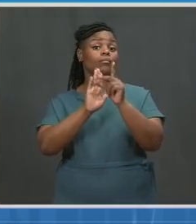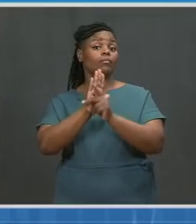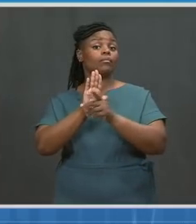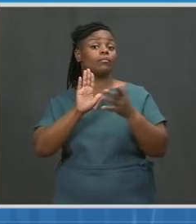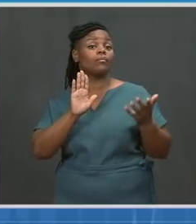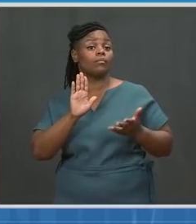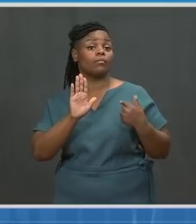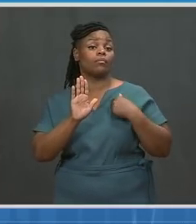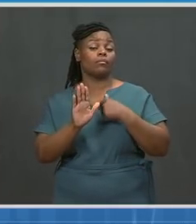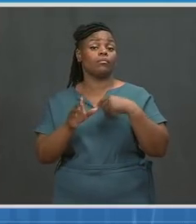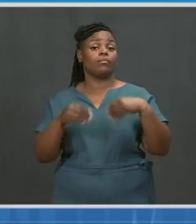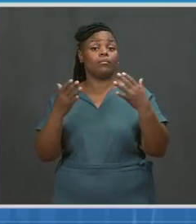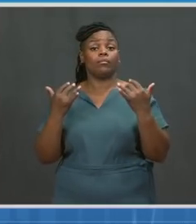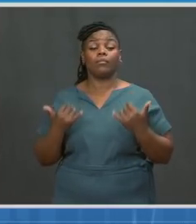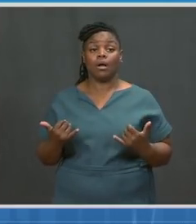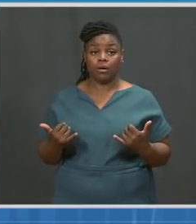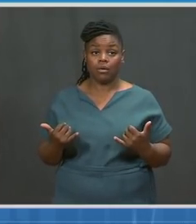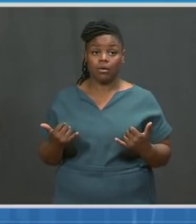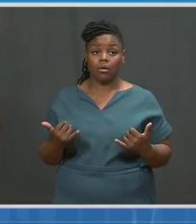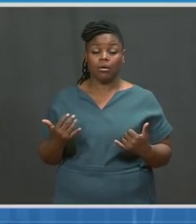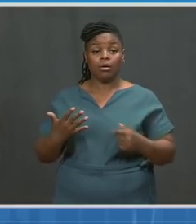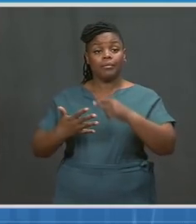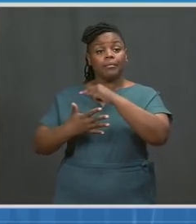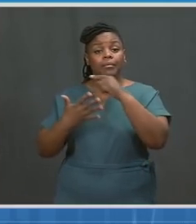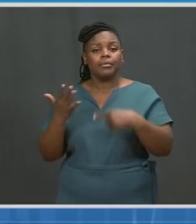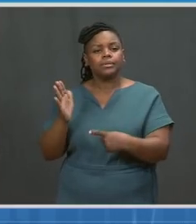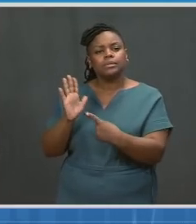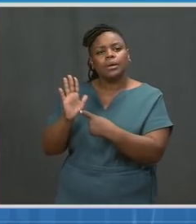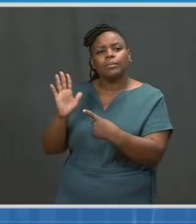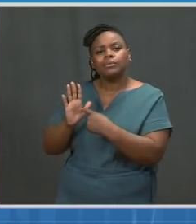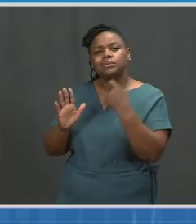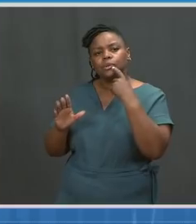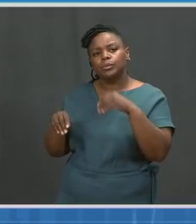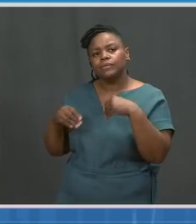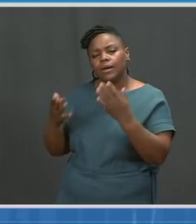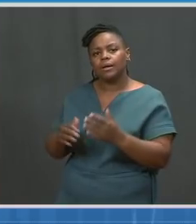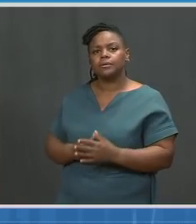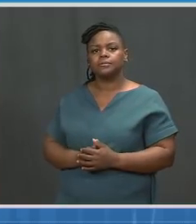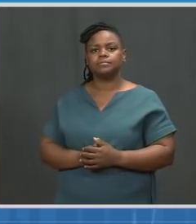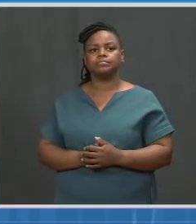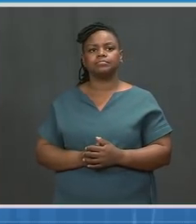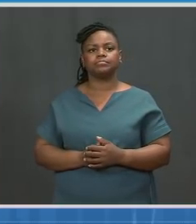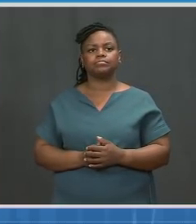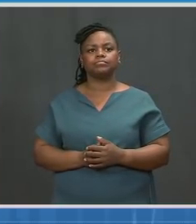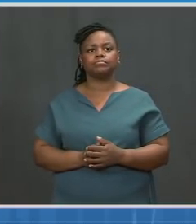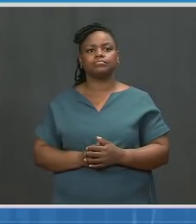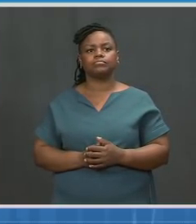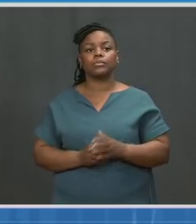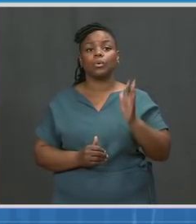compare the safety of several activities if you are vaccinated or not, and the difference is clear.